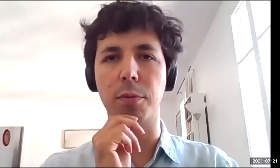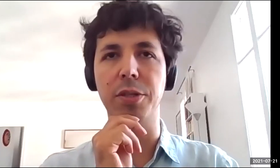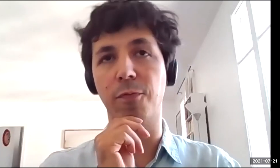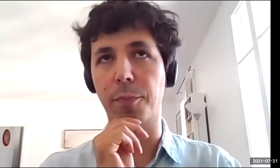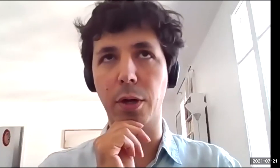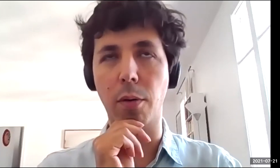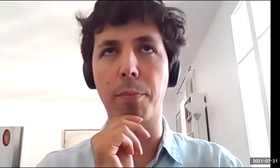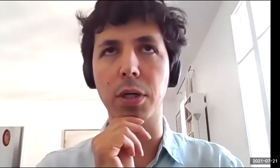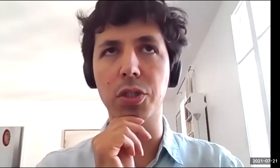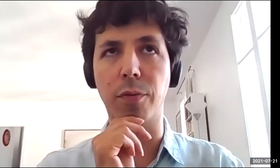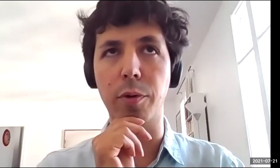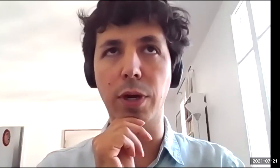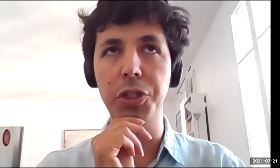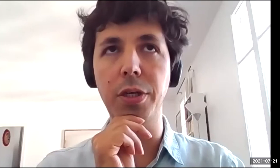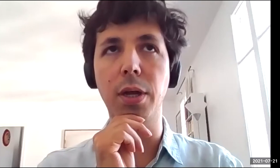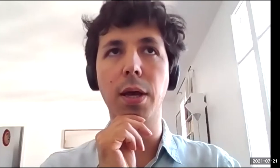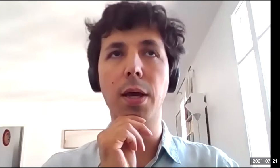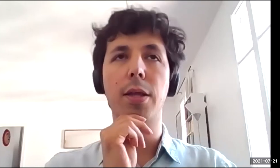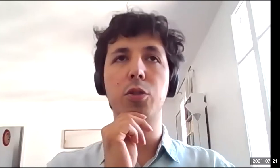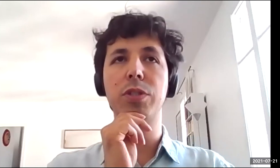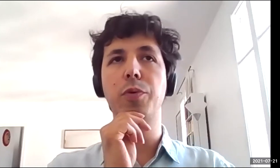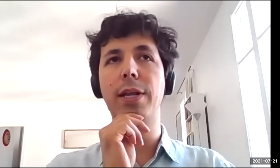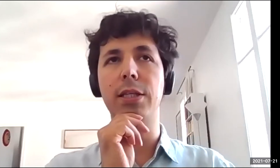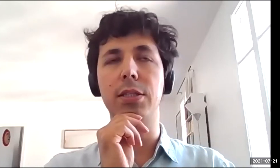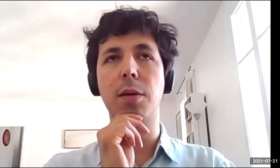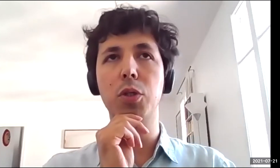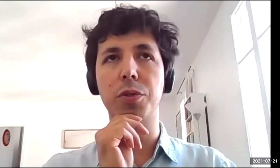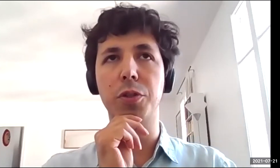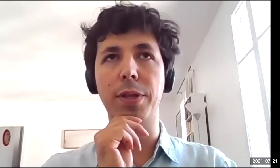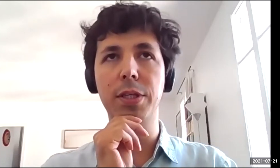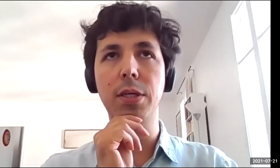the question. Let me just briefly introduce the